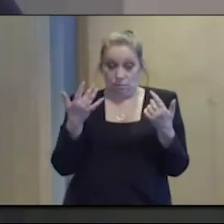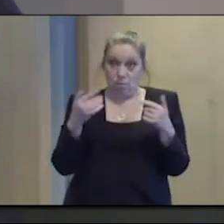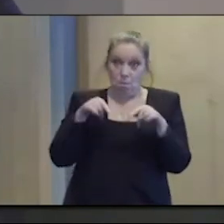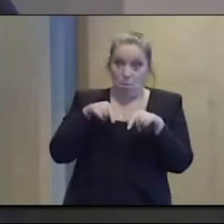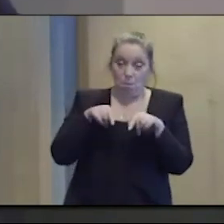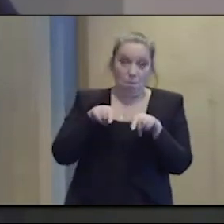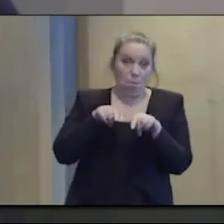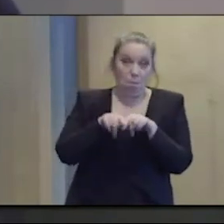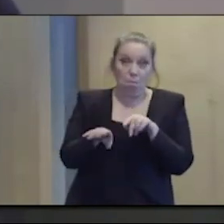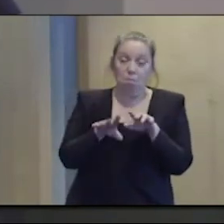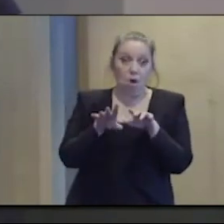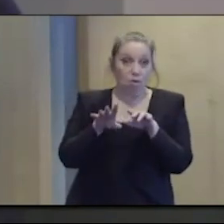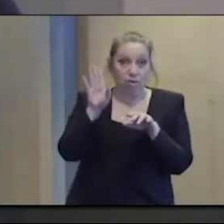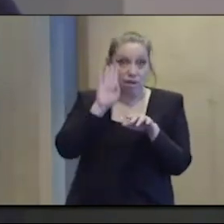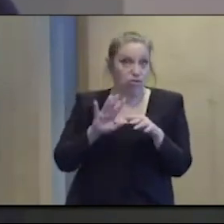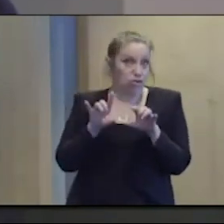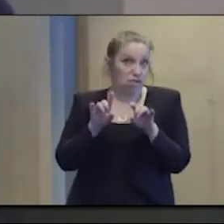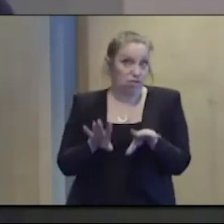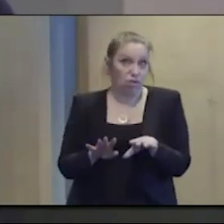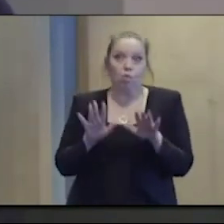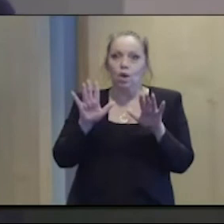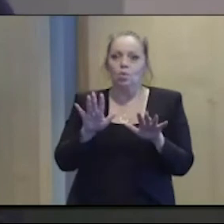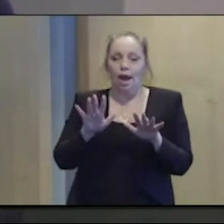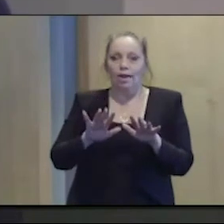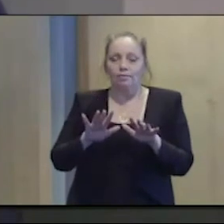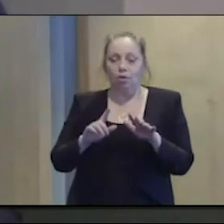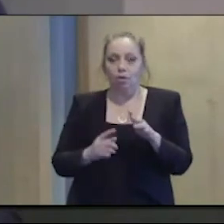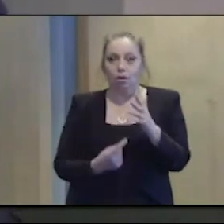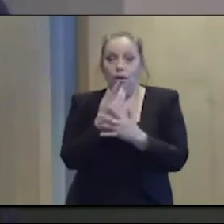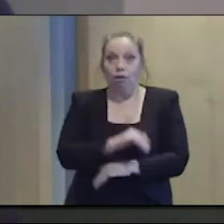Australia is not alone in this we wait for the bad thing to happen and we respond and that